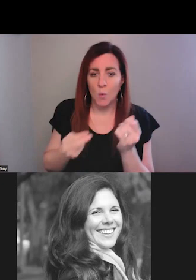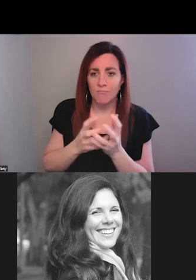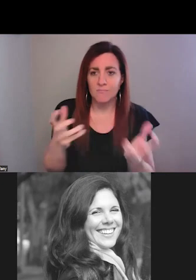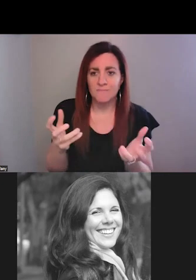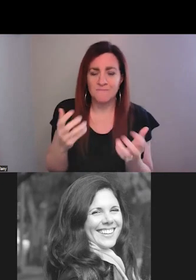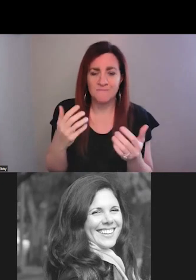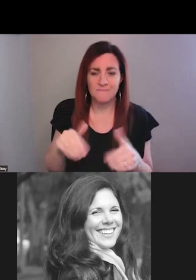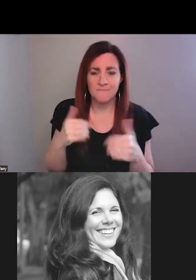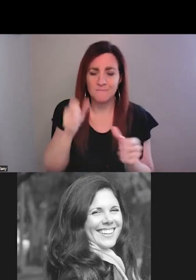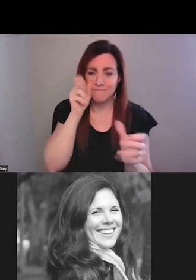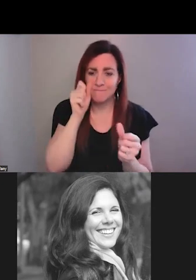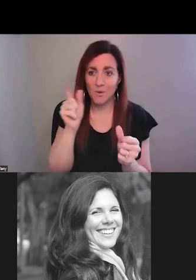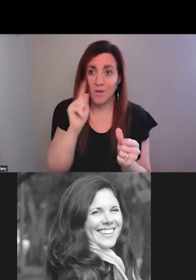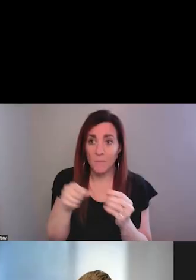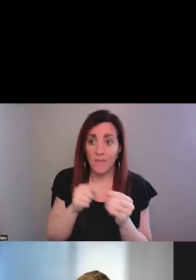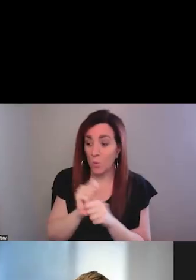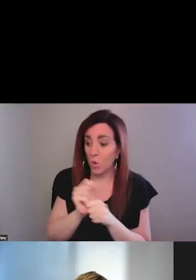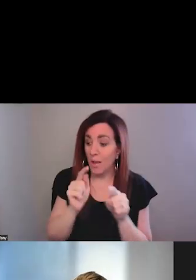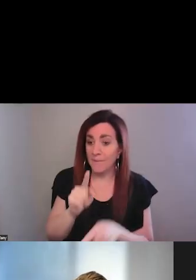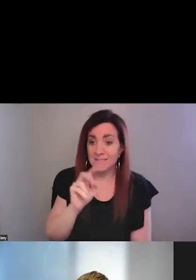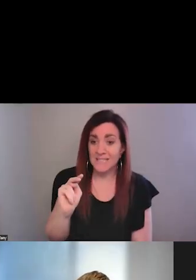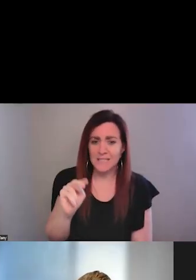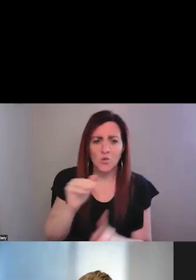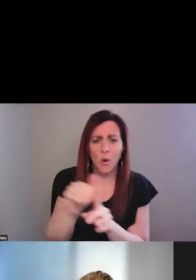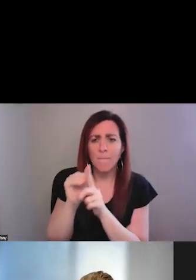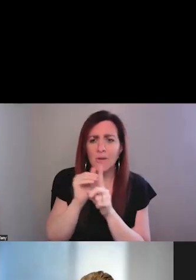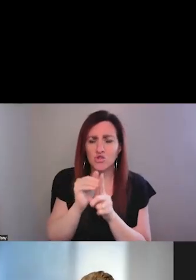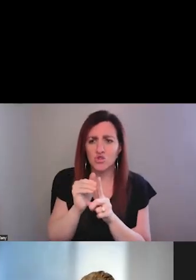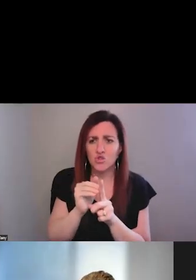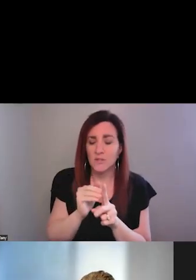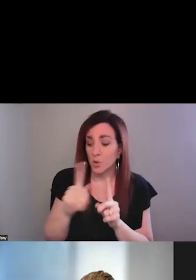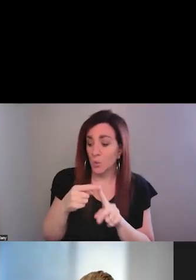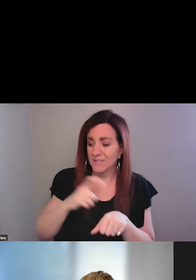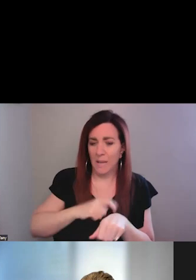HAPPENING IN TENNESSEE. JUST A COUPLE OF REMINDERS. THE LATEST